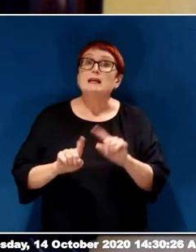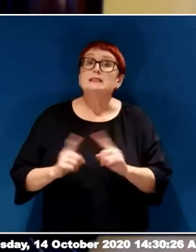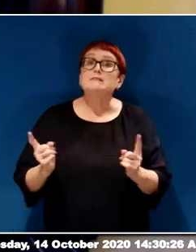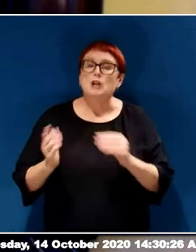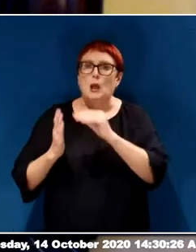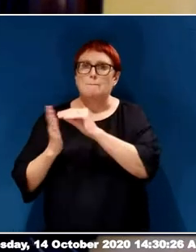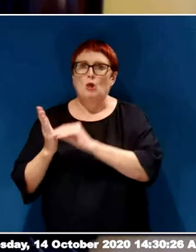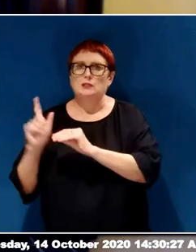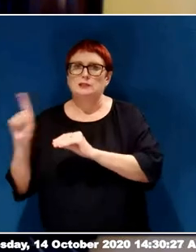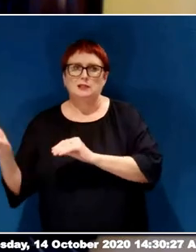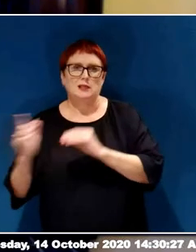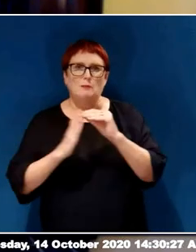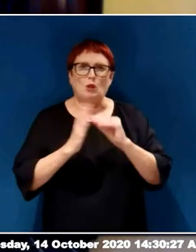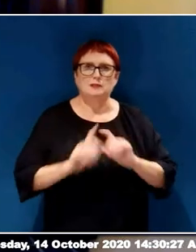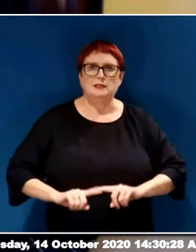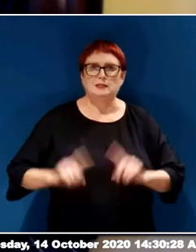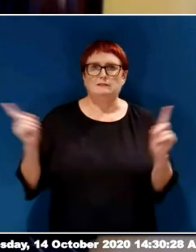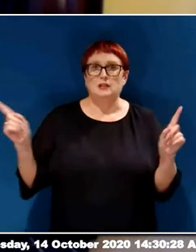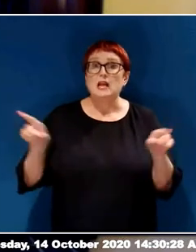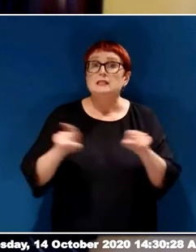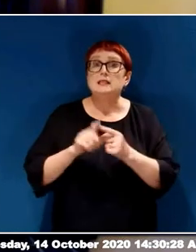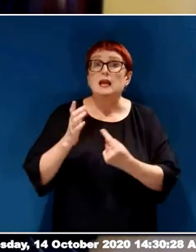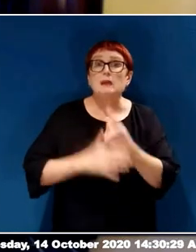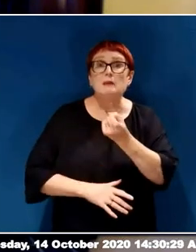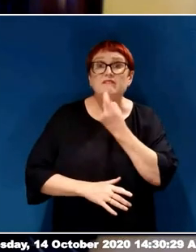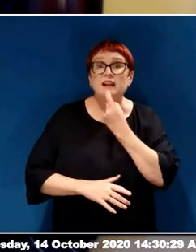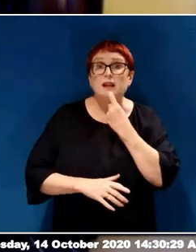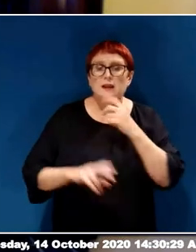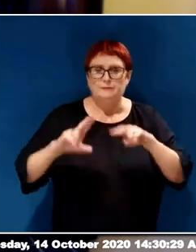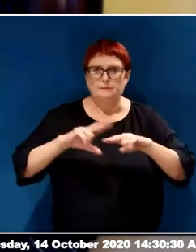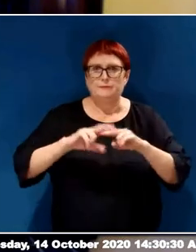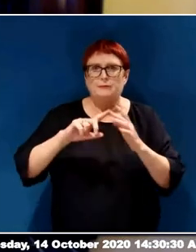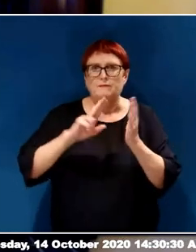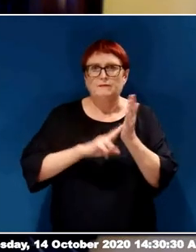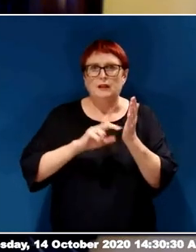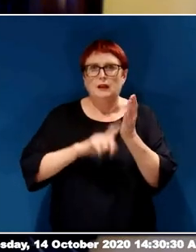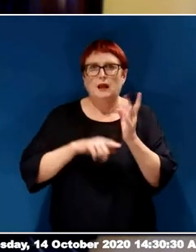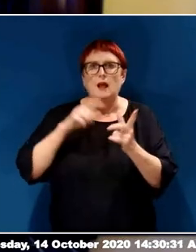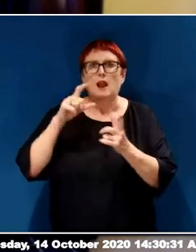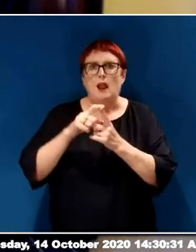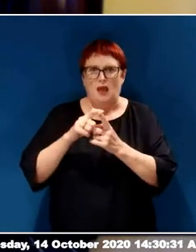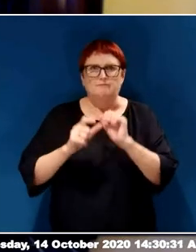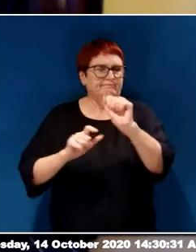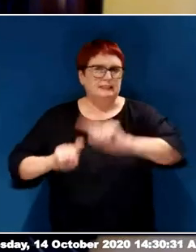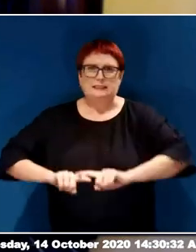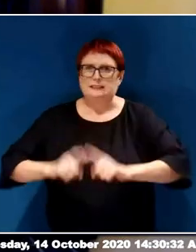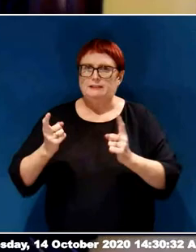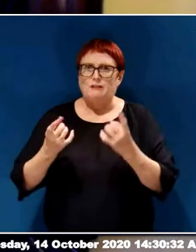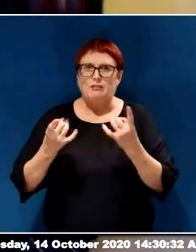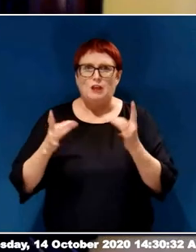If we look at the fight that parents have to put up to access an inclusive